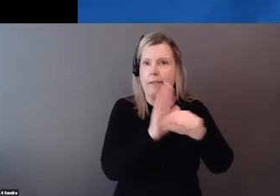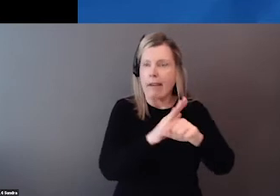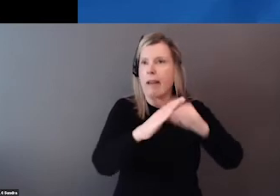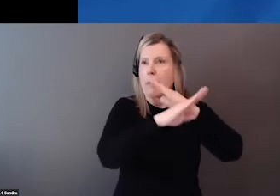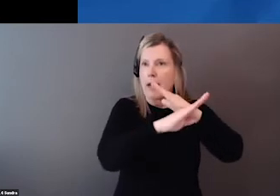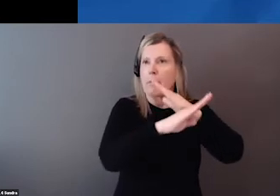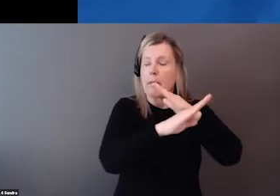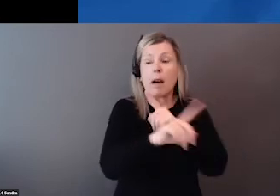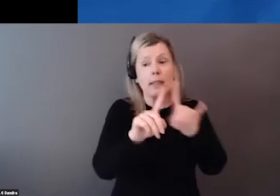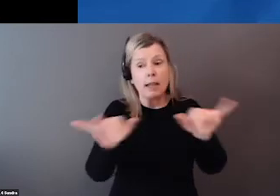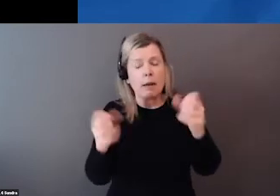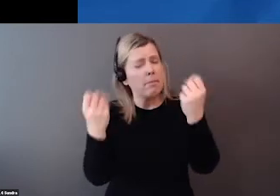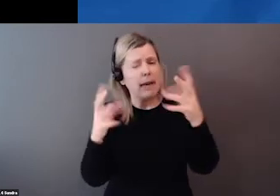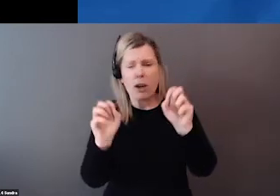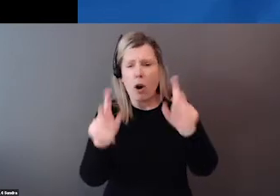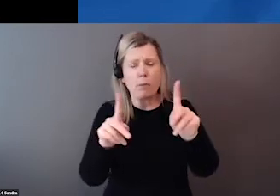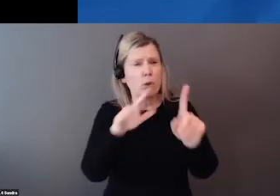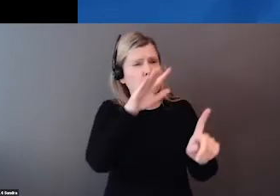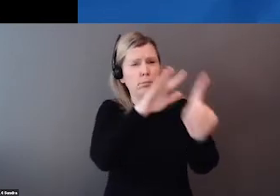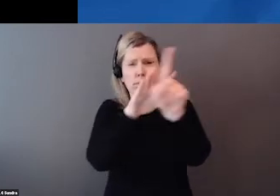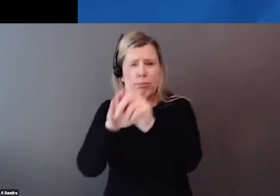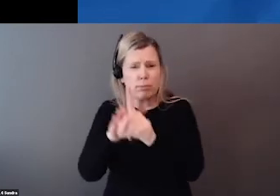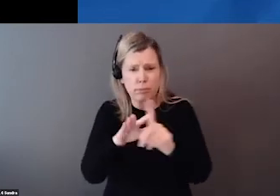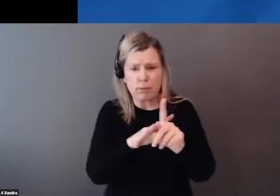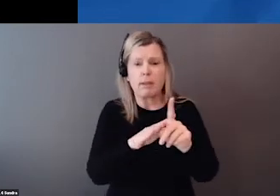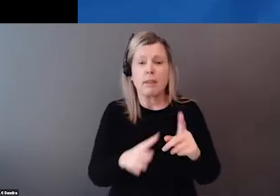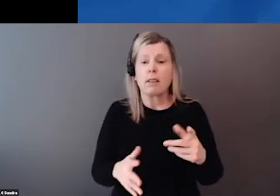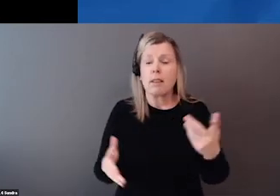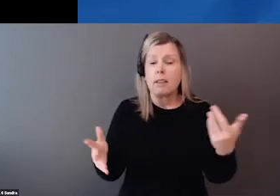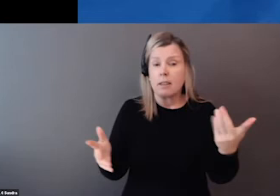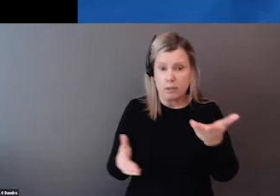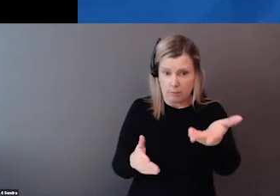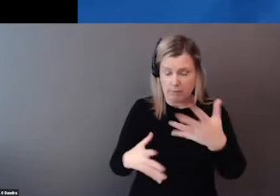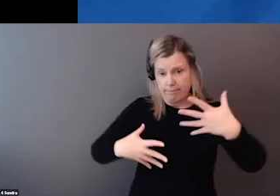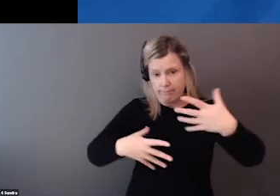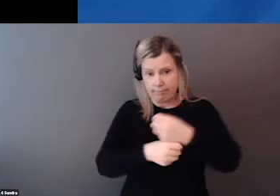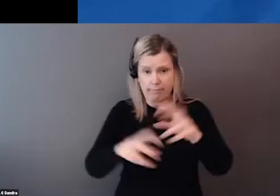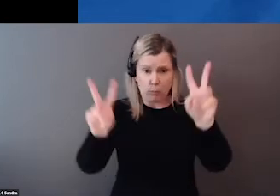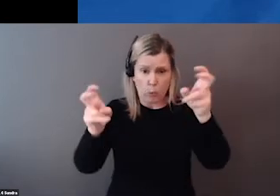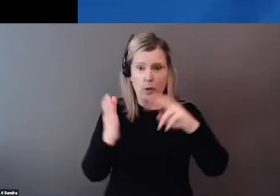And this is a really good quote. And so one participant in this qualitative study summarized the opportunities quite nicely.